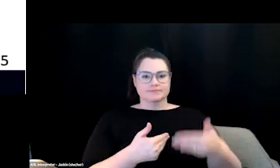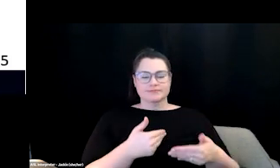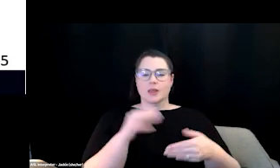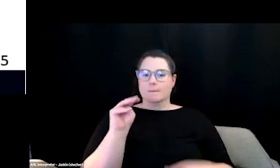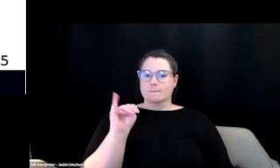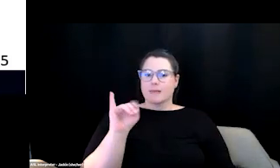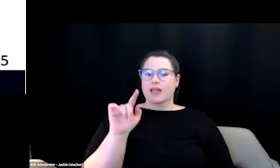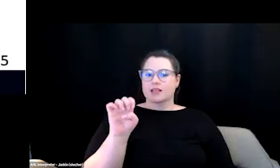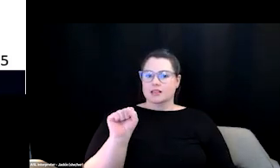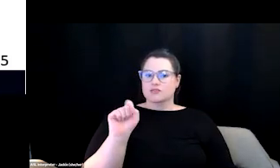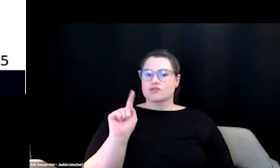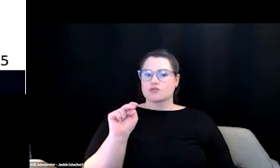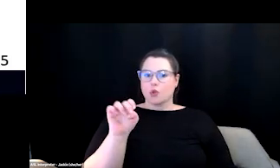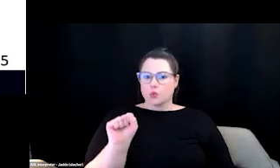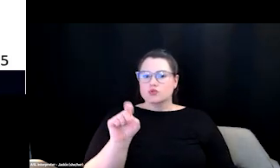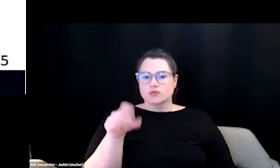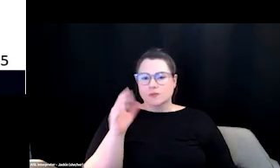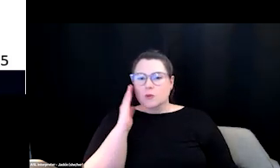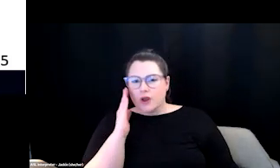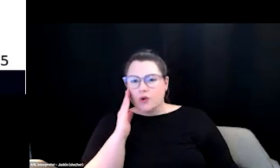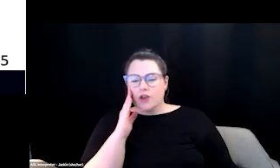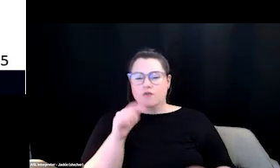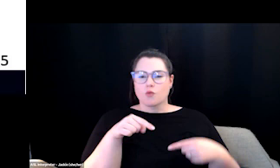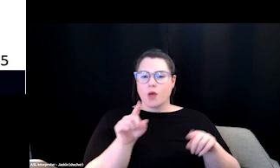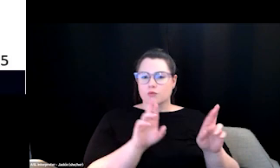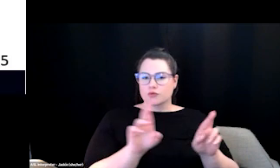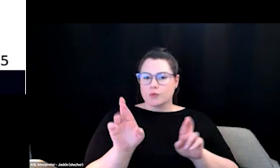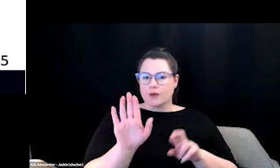The second bullet is just to remind everyone proposals submitted